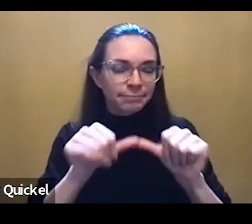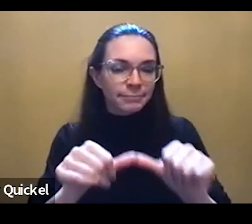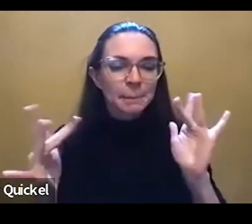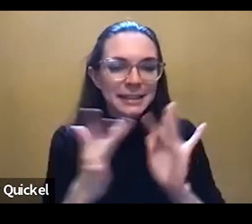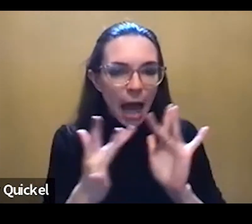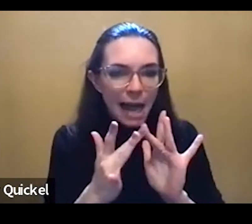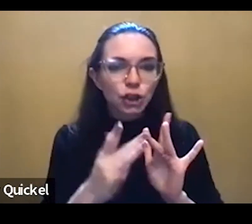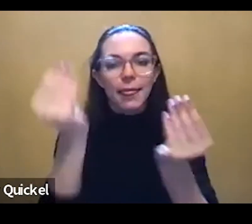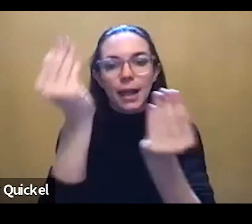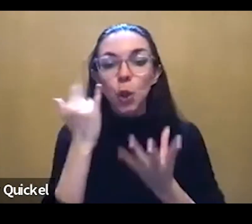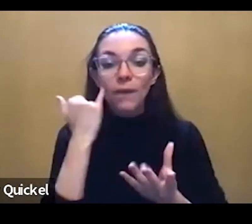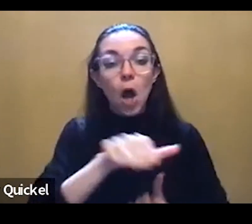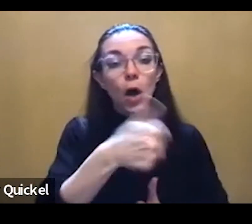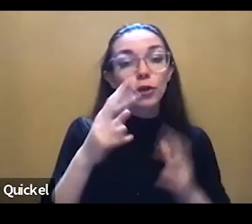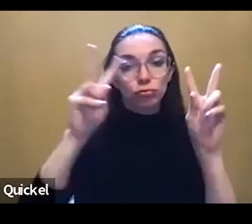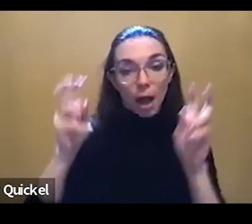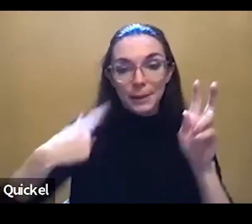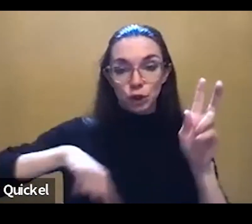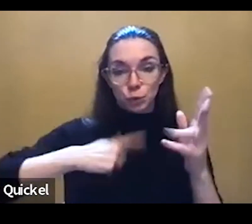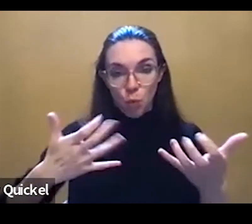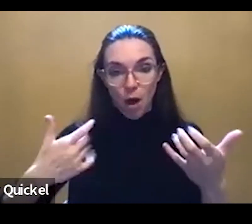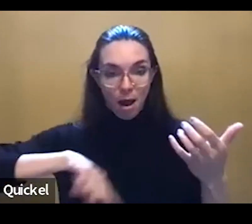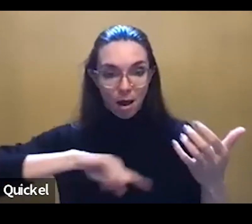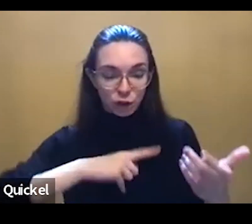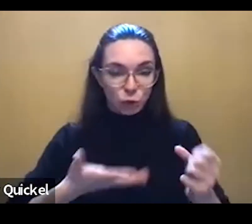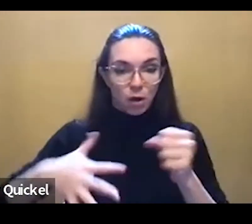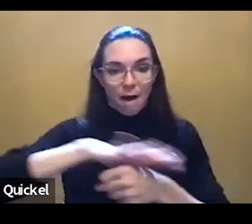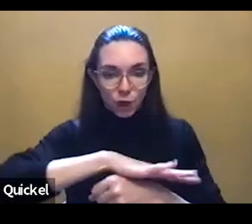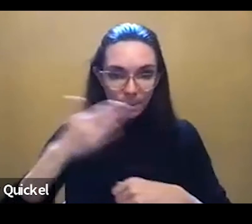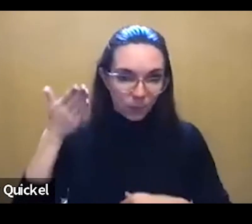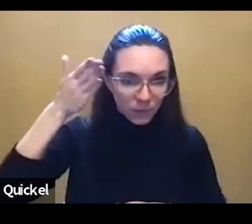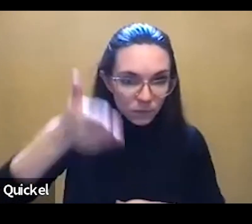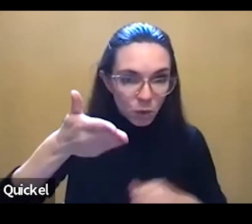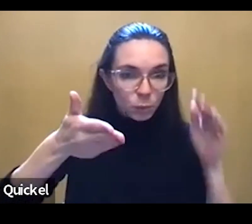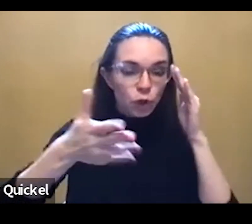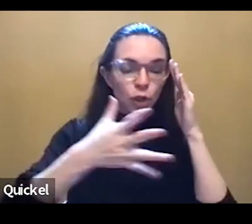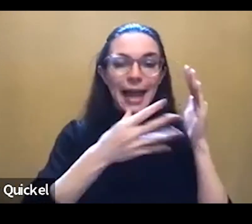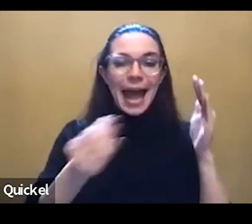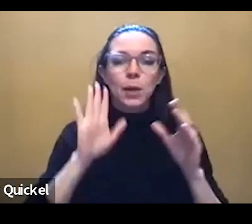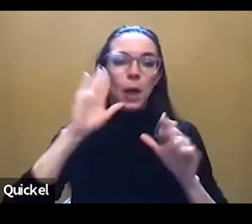if there are other topic that you would like us to come to cover going forward and let's continue our